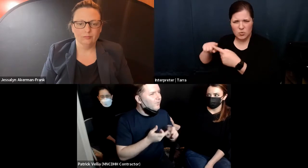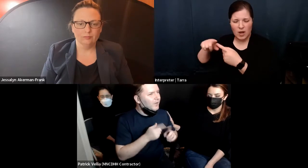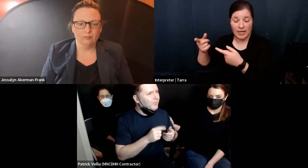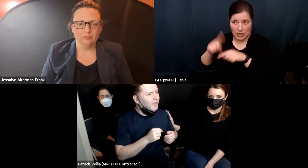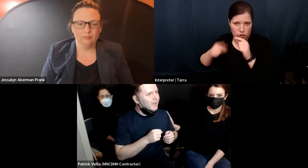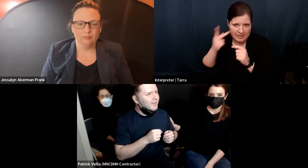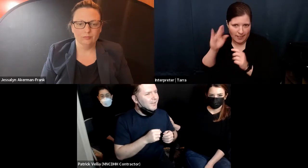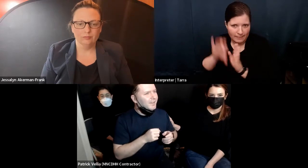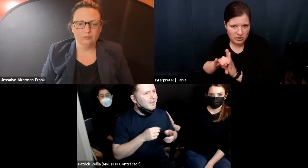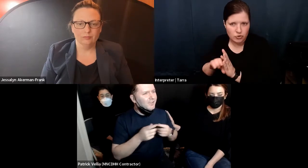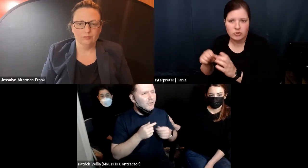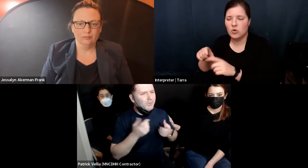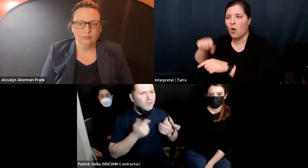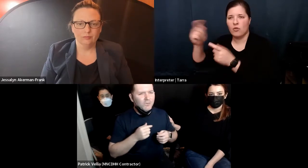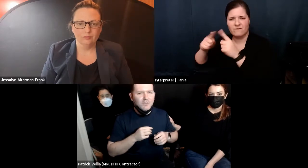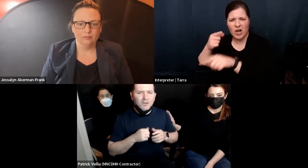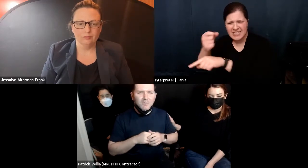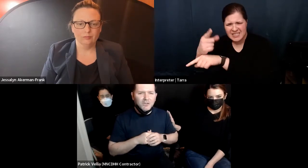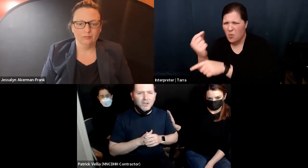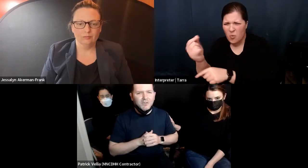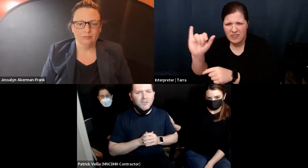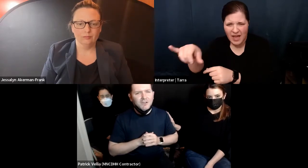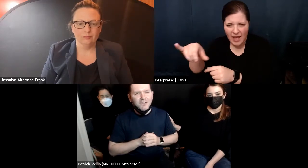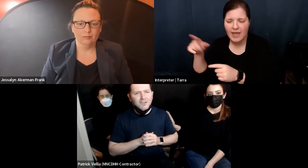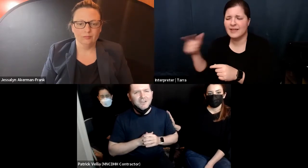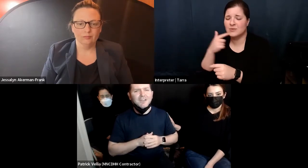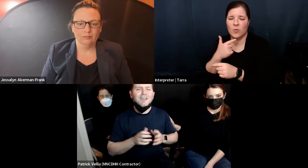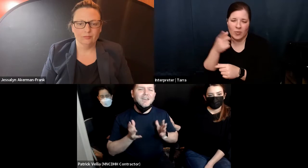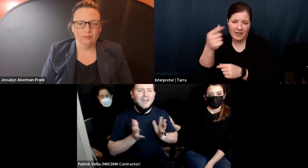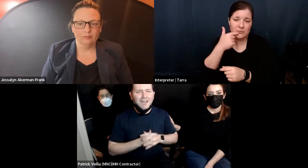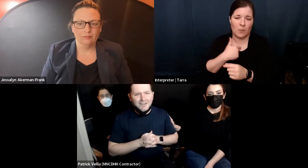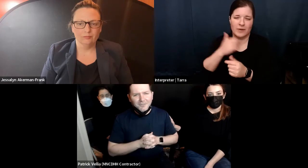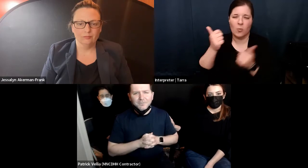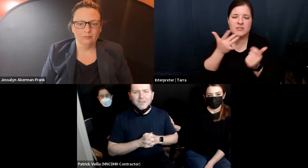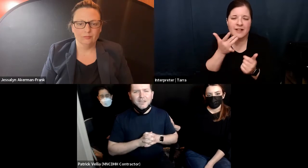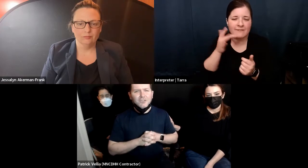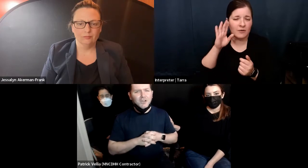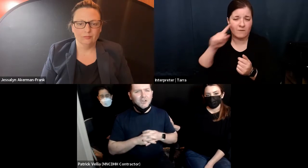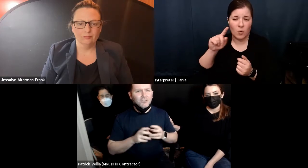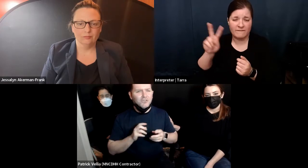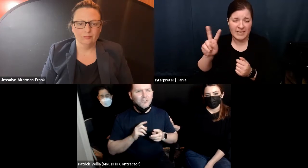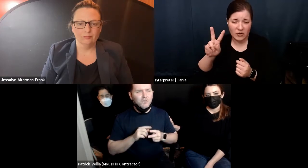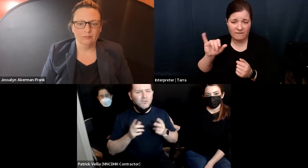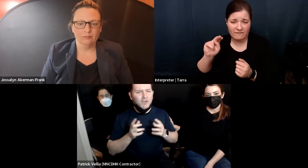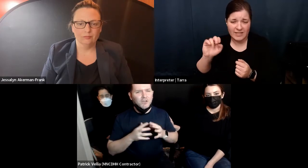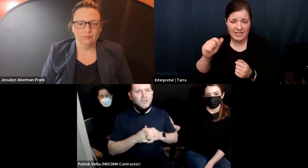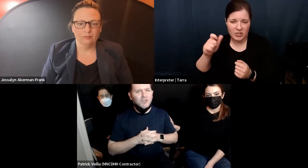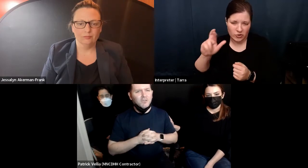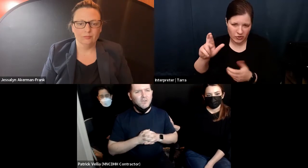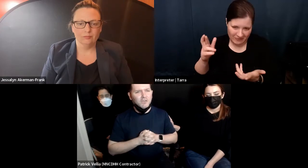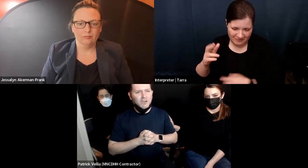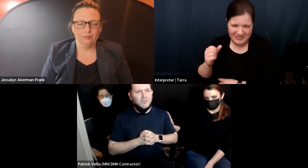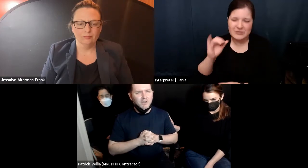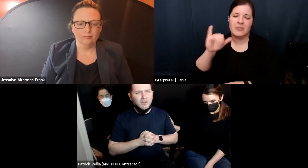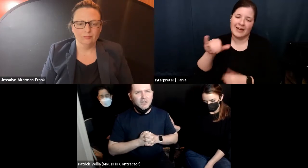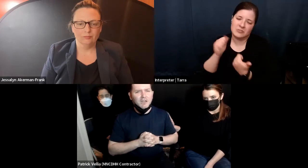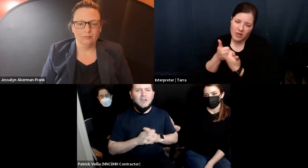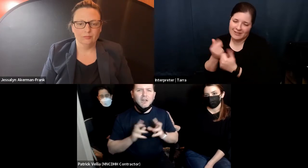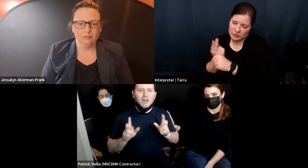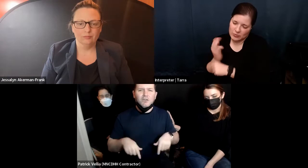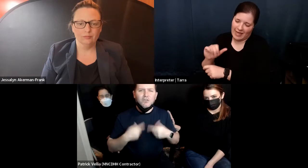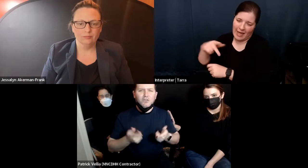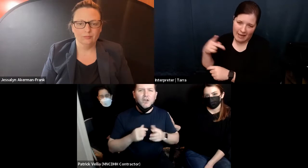Just kept asking me to explain the picture.